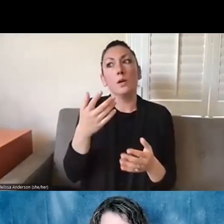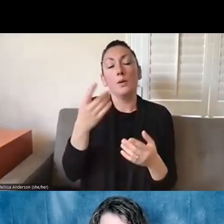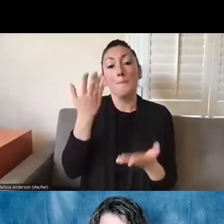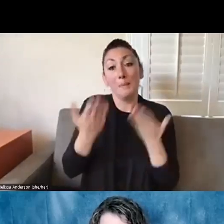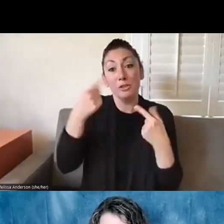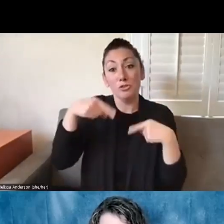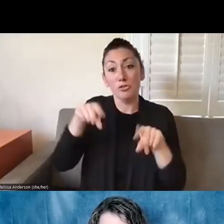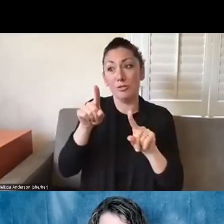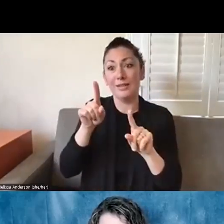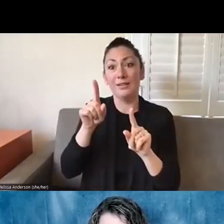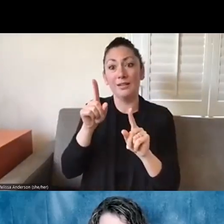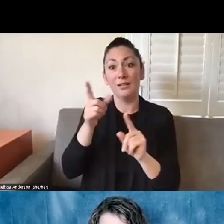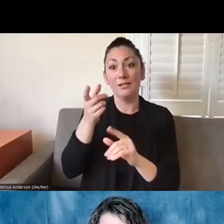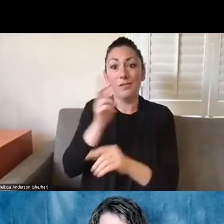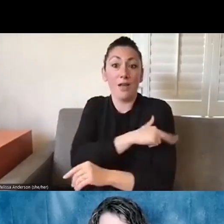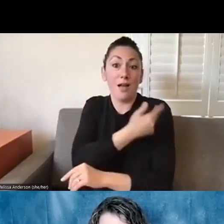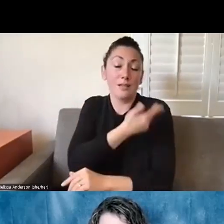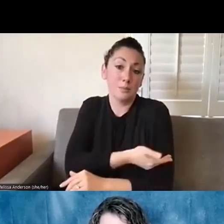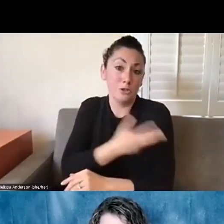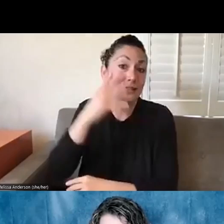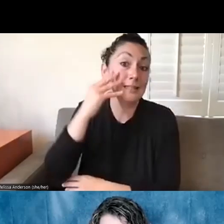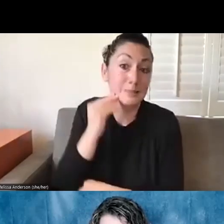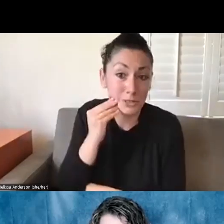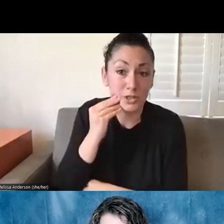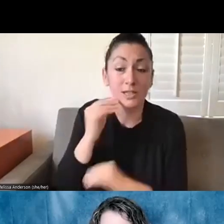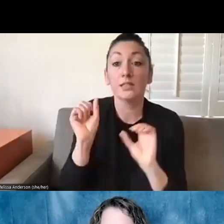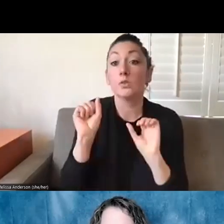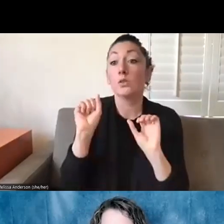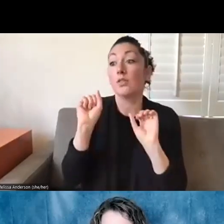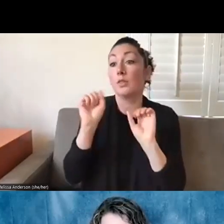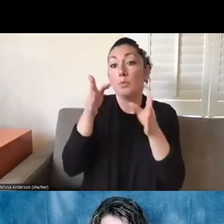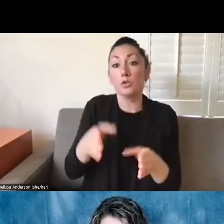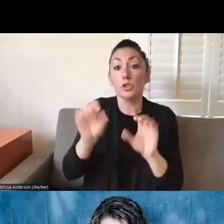while they are inpatient, they receive services. However, when they are discharged, they often feel